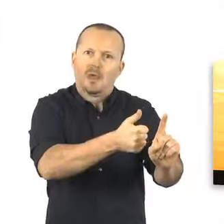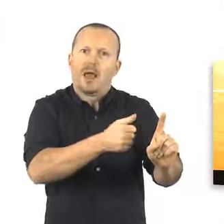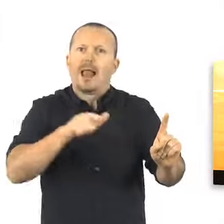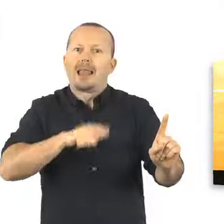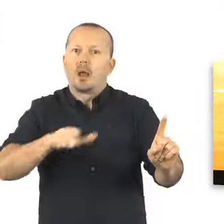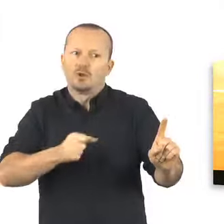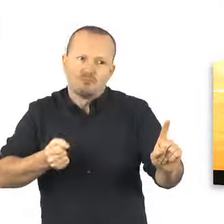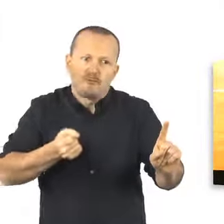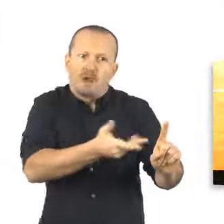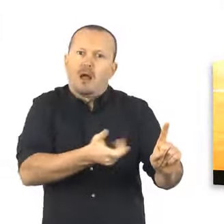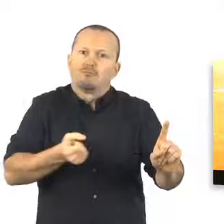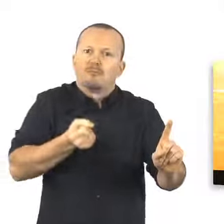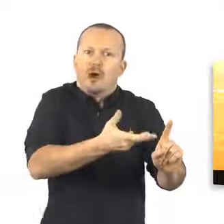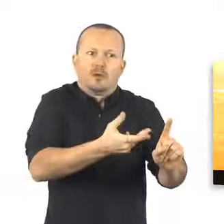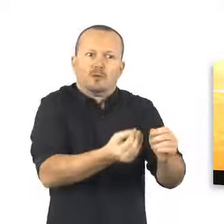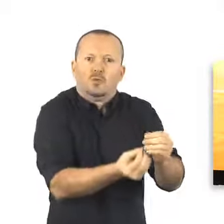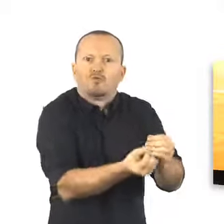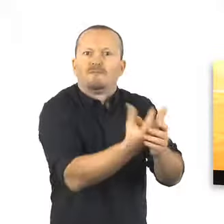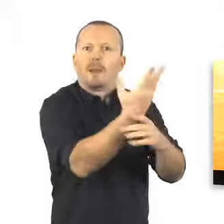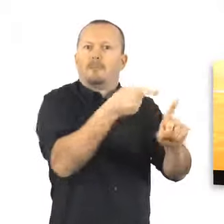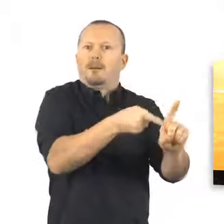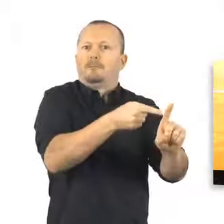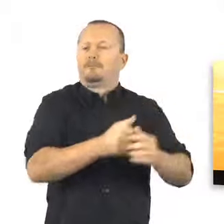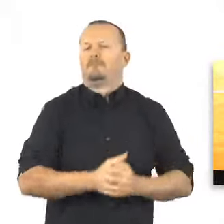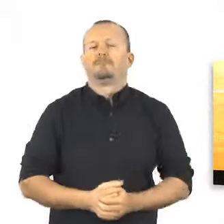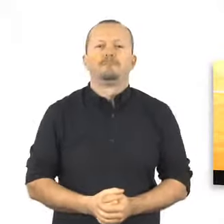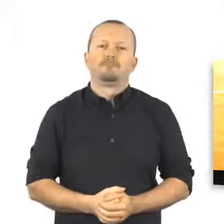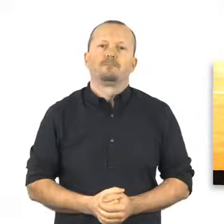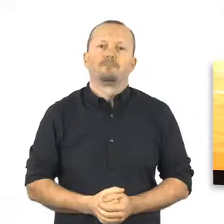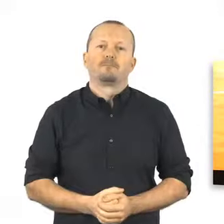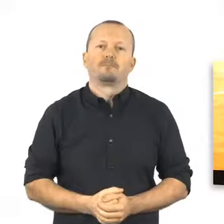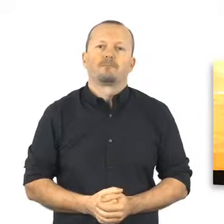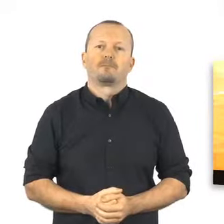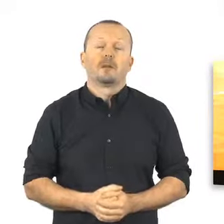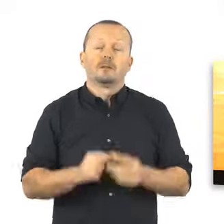them with language that’s focused on what they’re doing and what they’re totally absorbed in at the time.